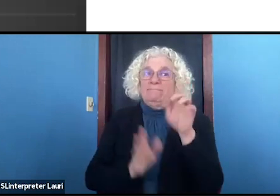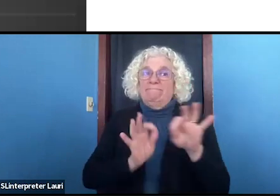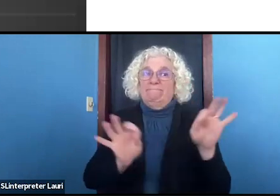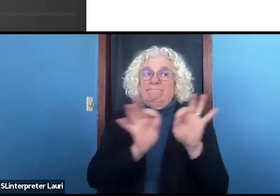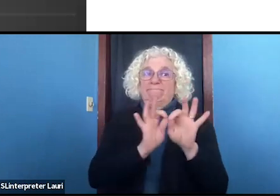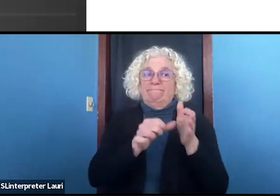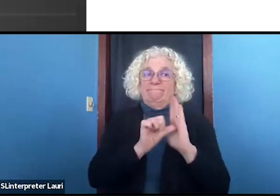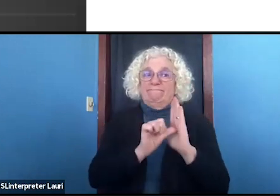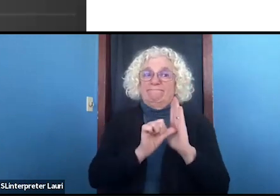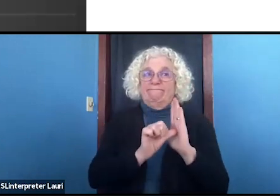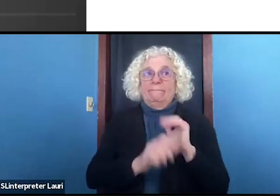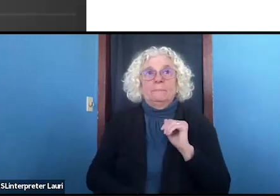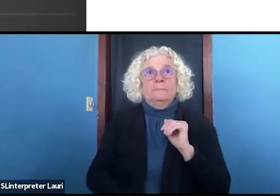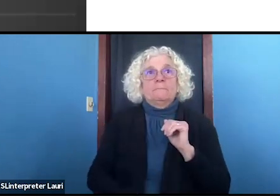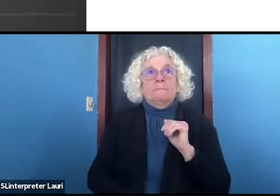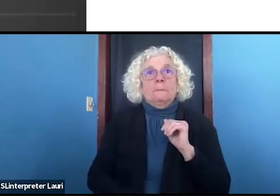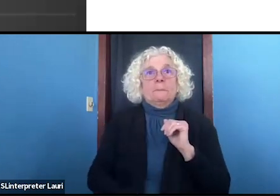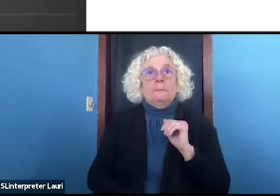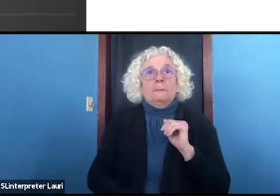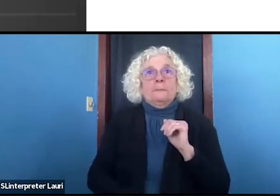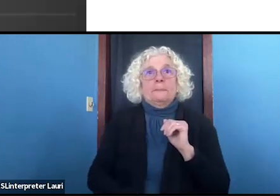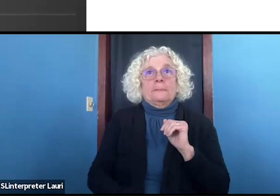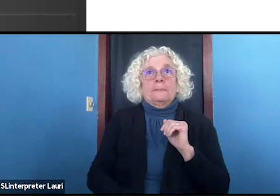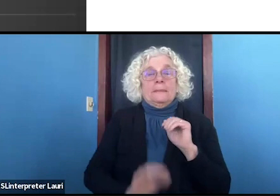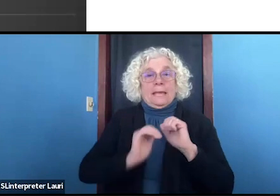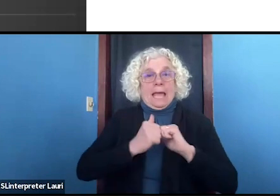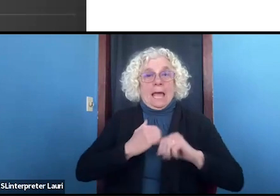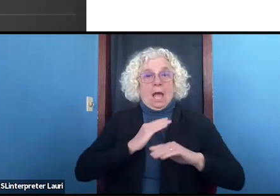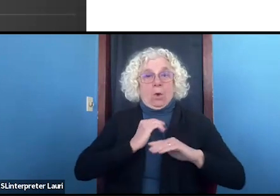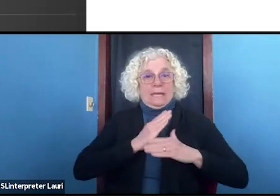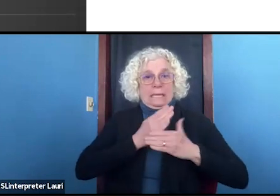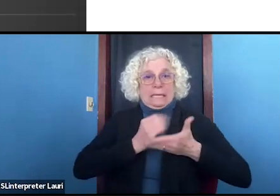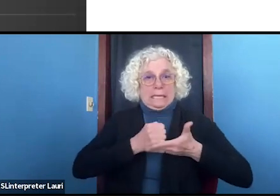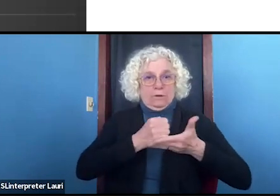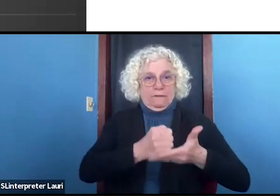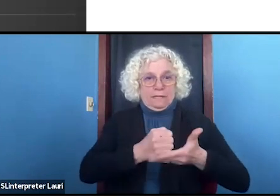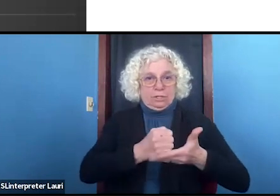and that's when we talk about our interventions to address disparities.